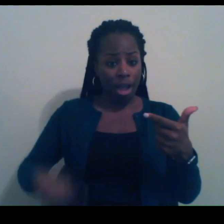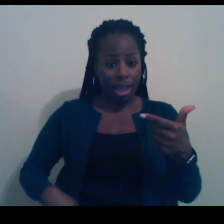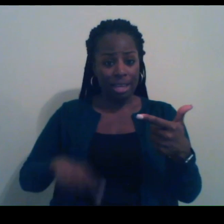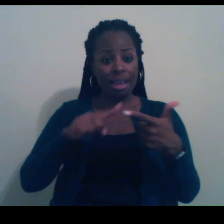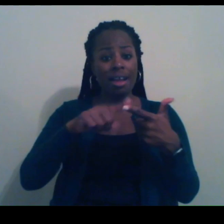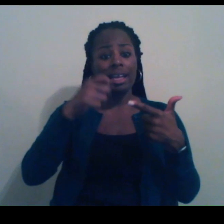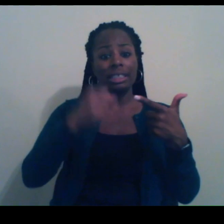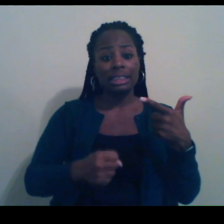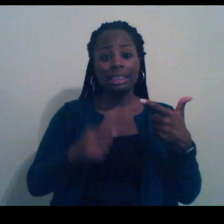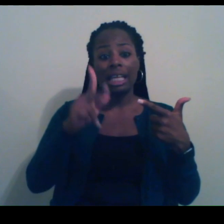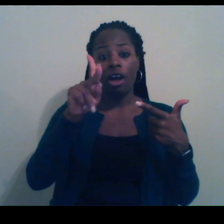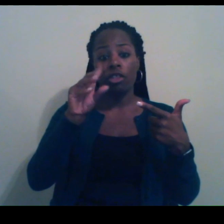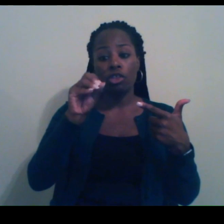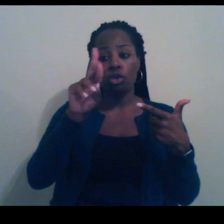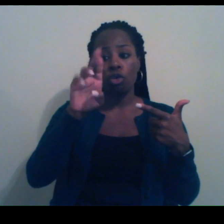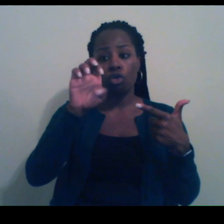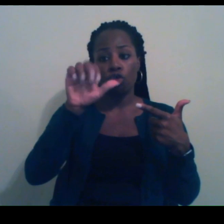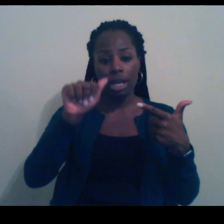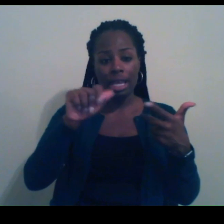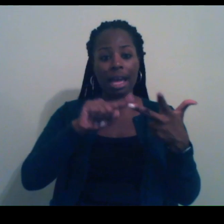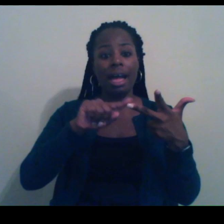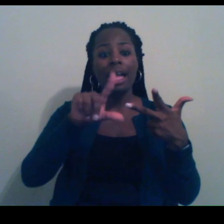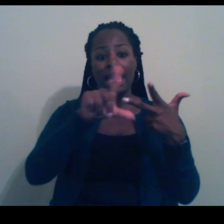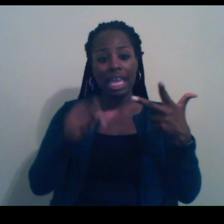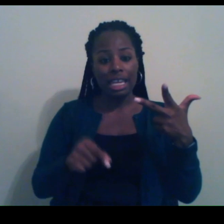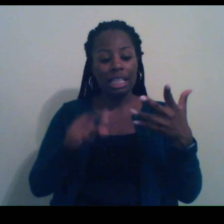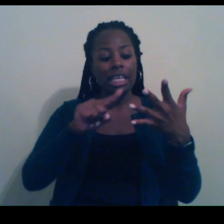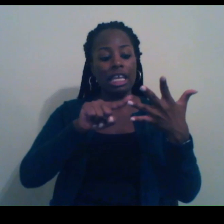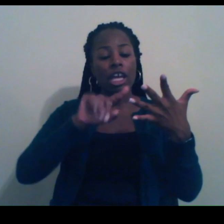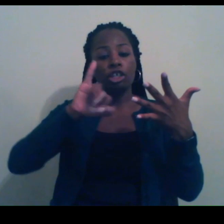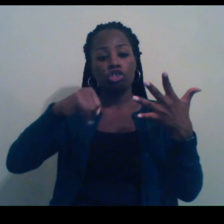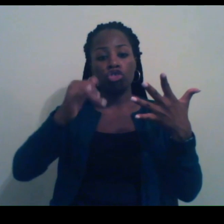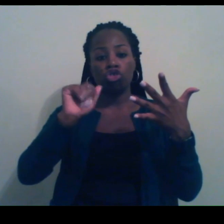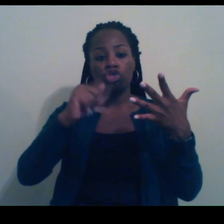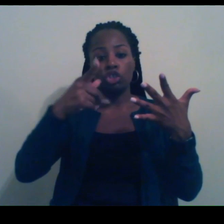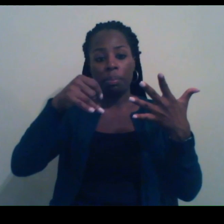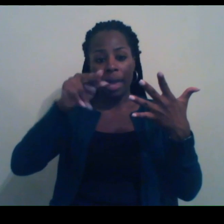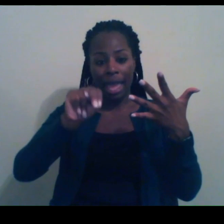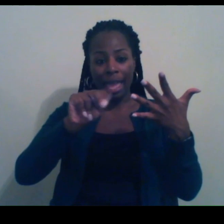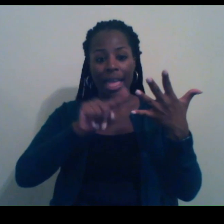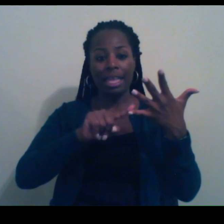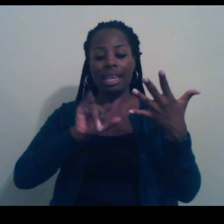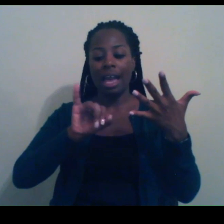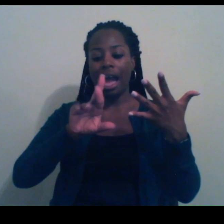level 3 we have Italy Japan and Iran as level 3 travel advisories which we would